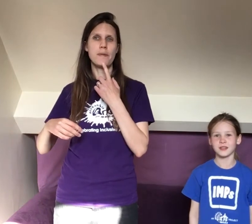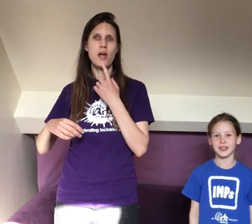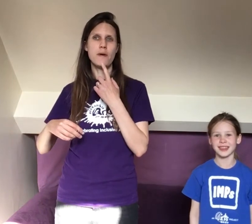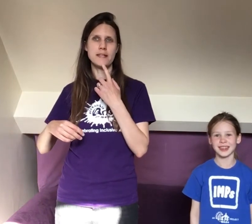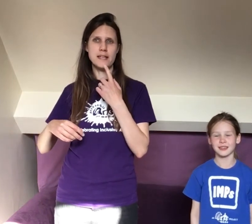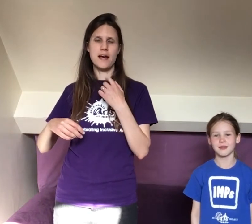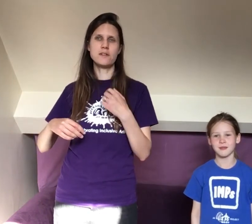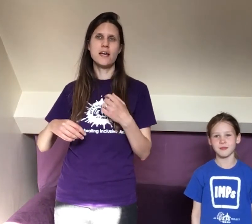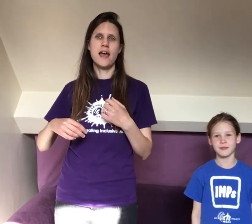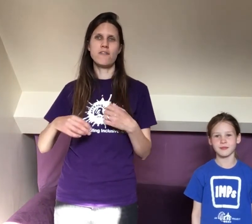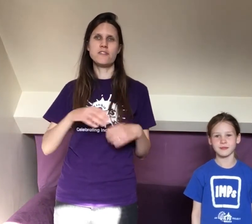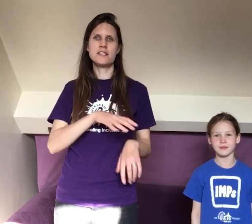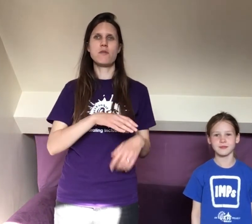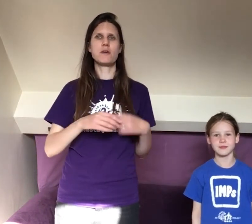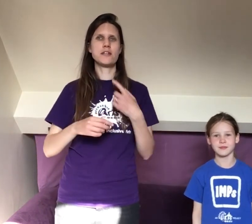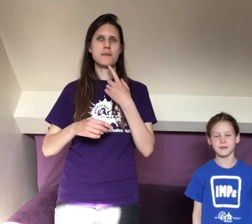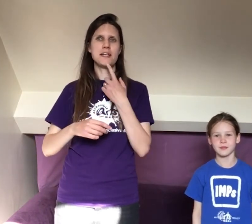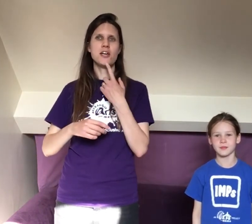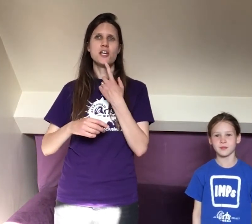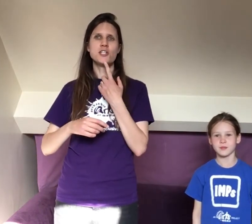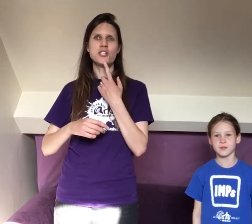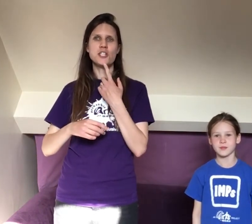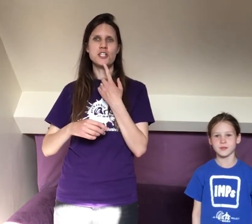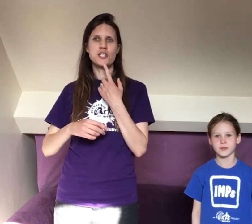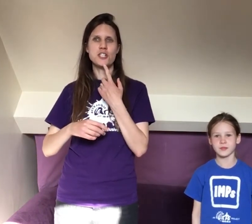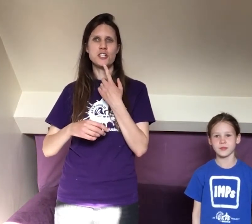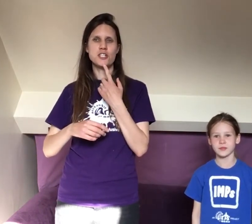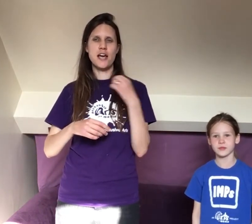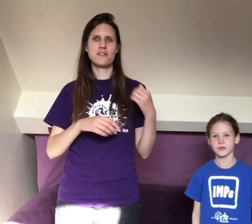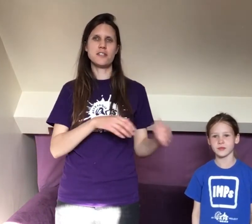a blowing sound and for this one we’re going to make a “SHHHH” sound.